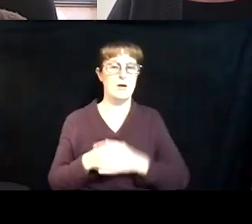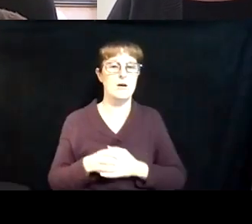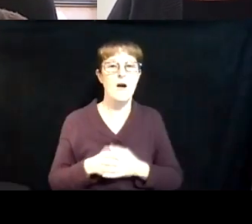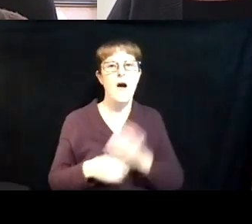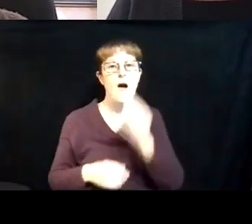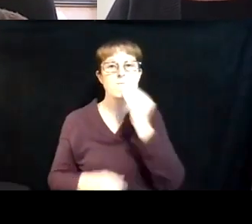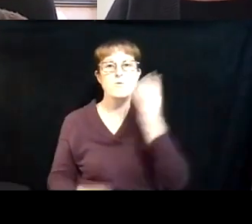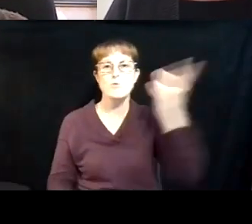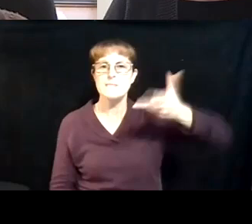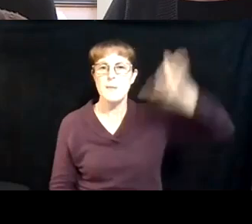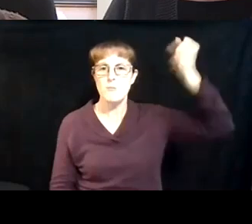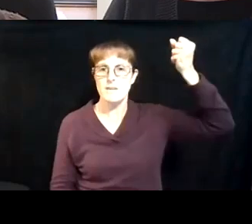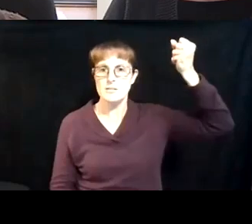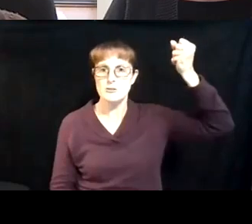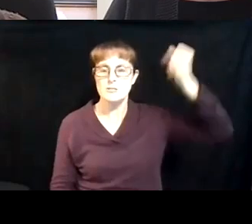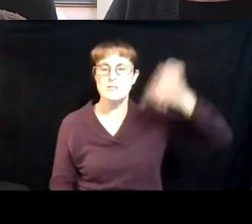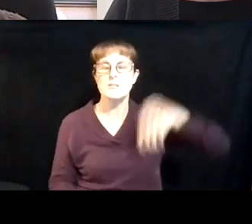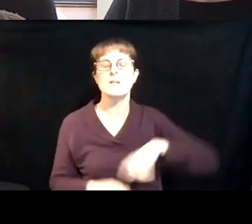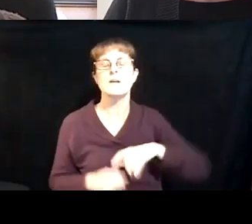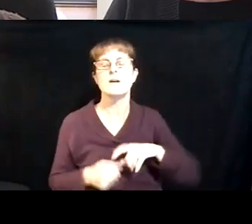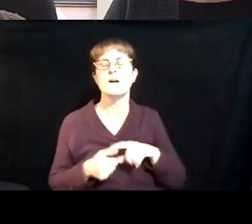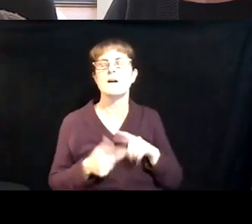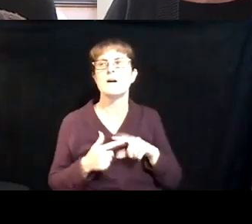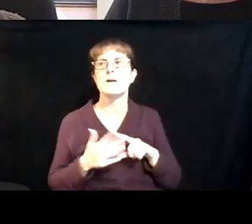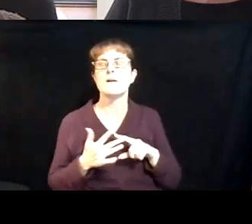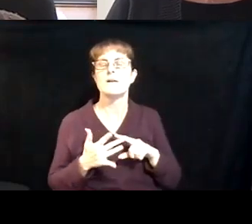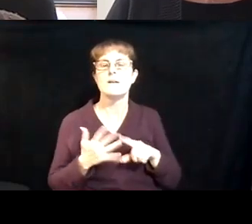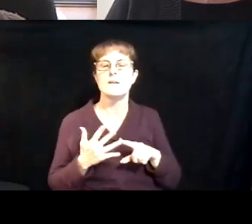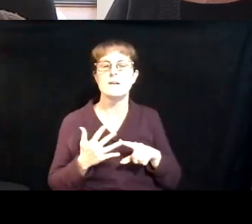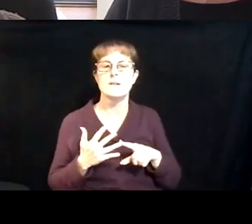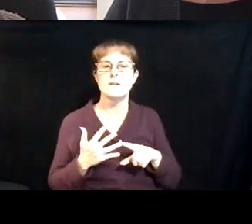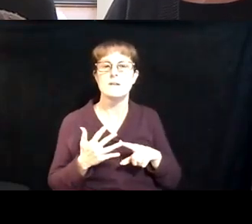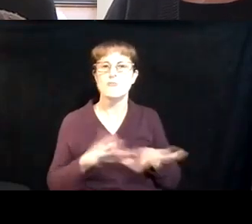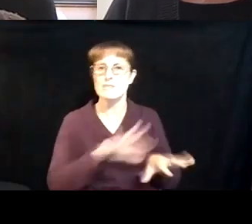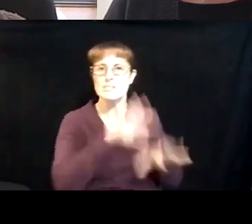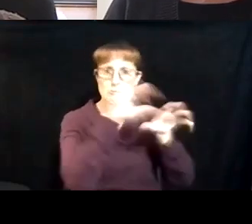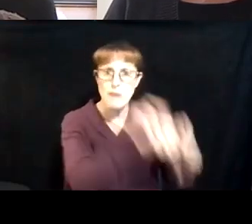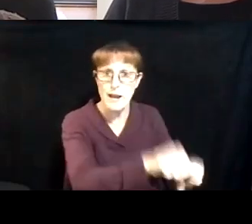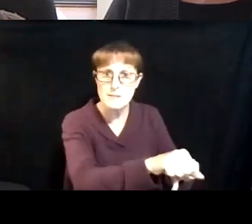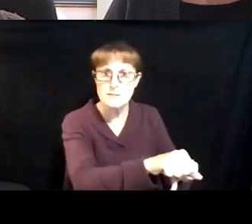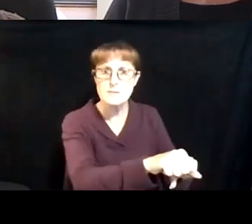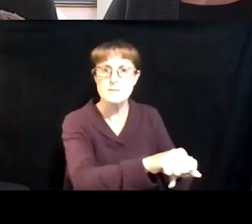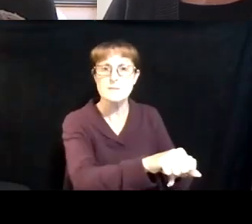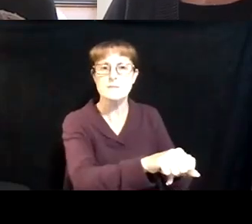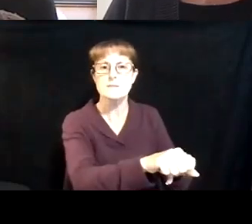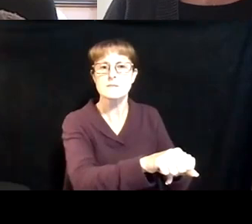and they used restraint as punishment.